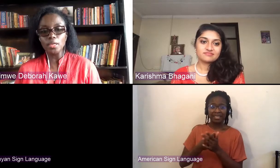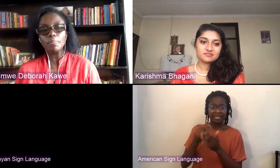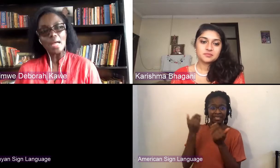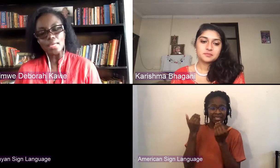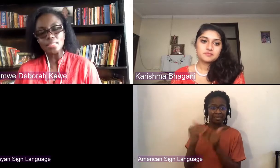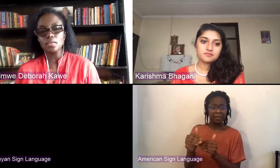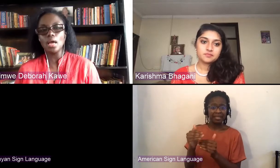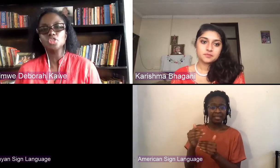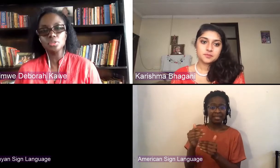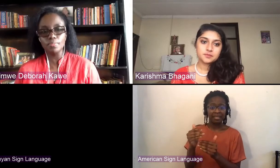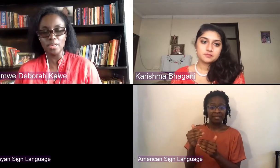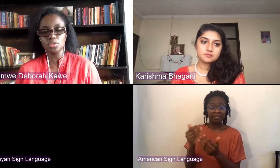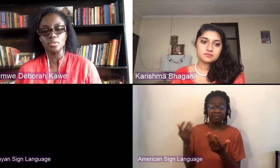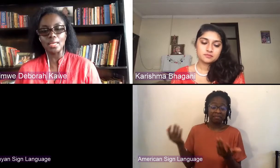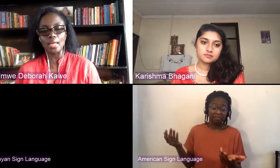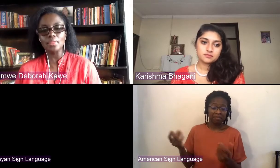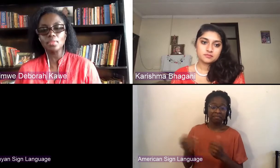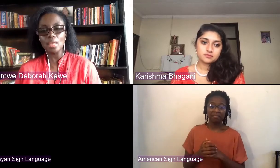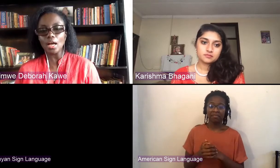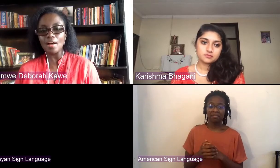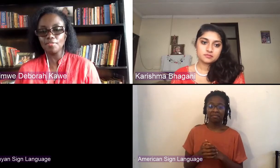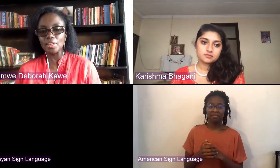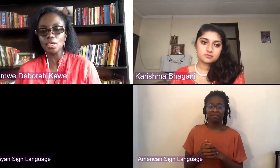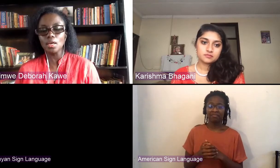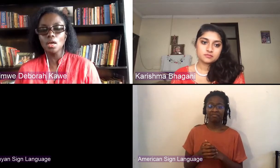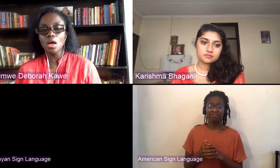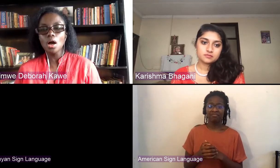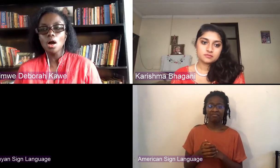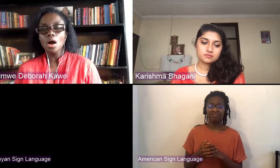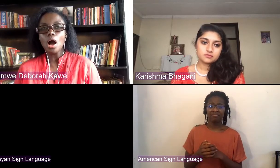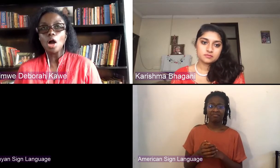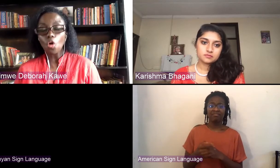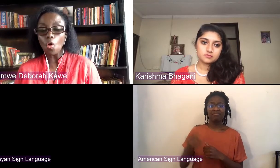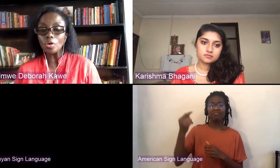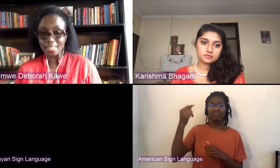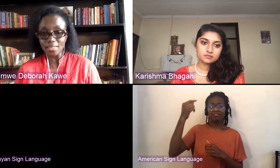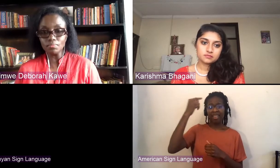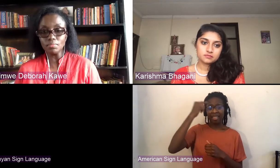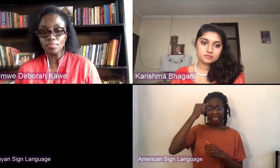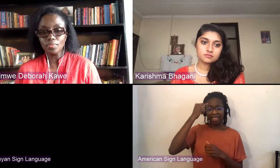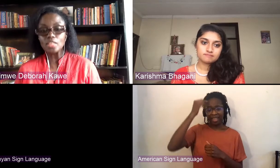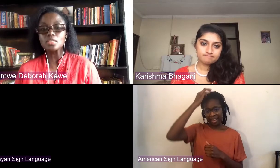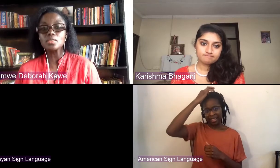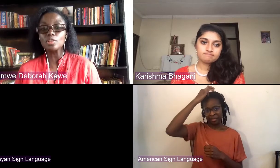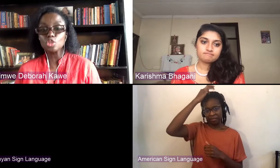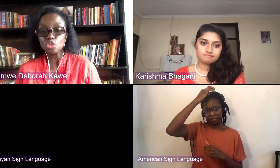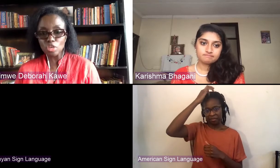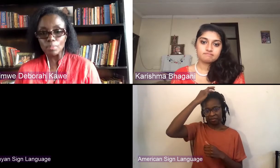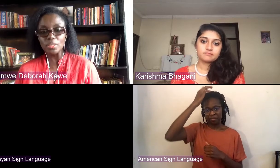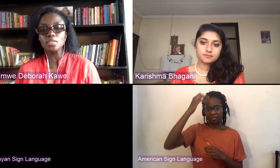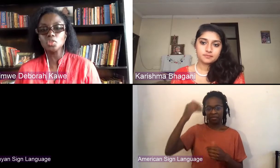But I should mention that. I think having a core team that is extremely sold out